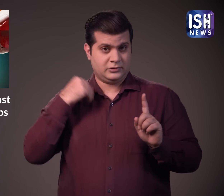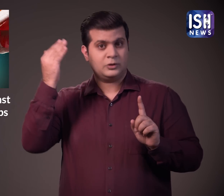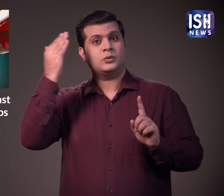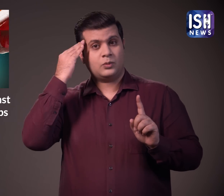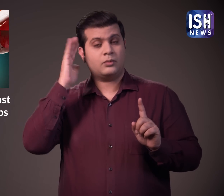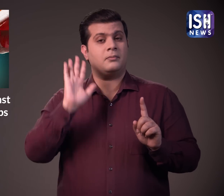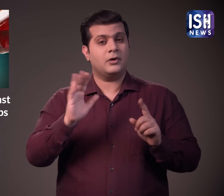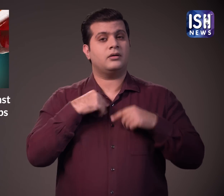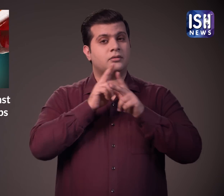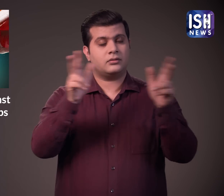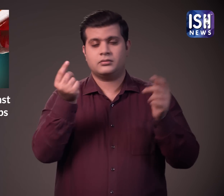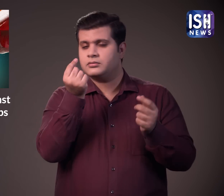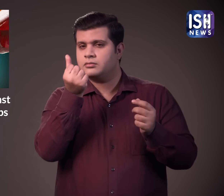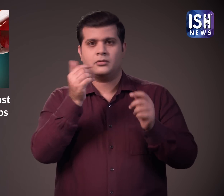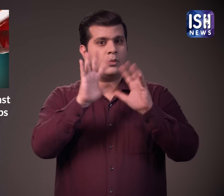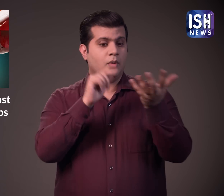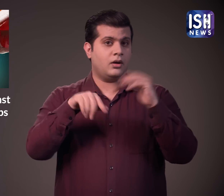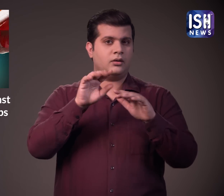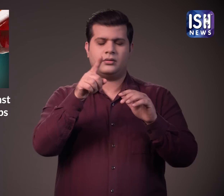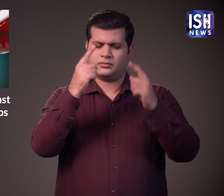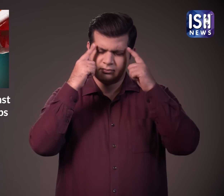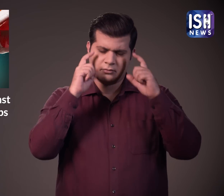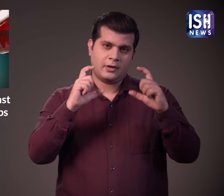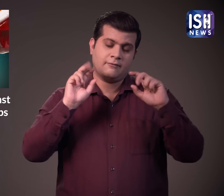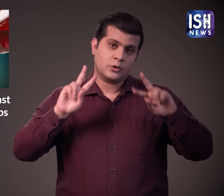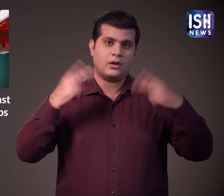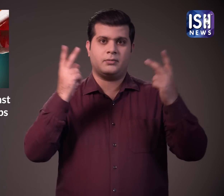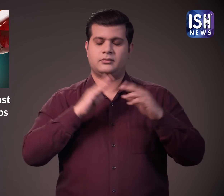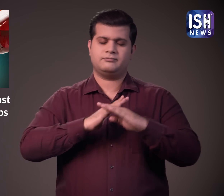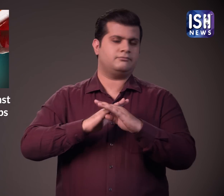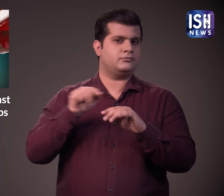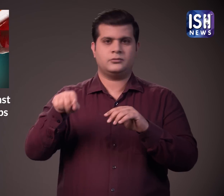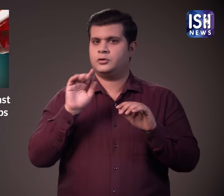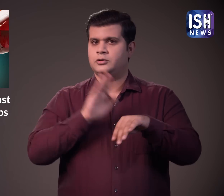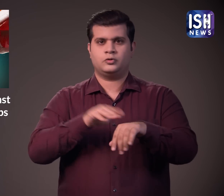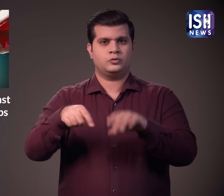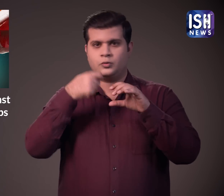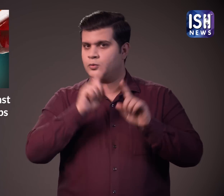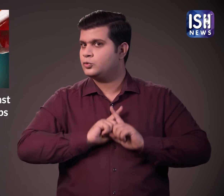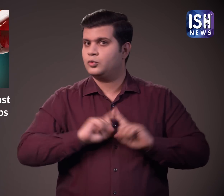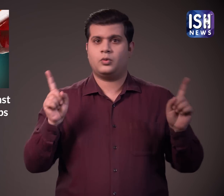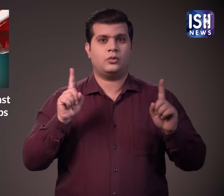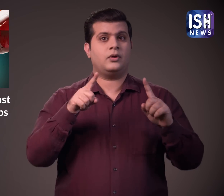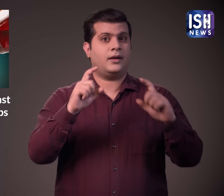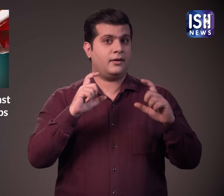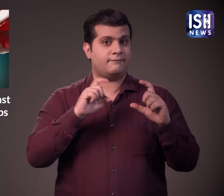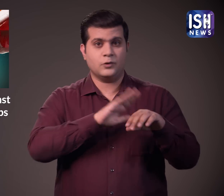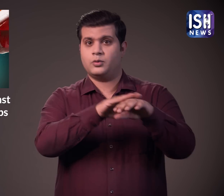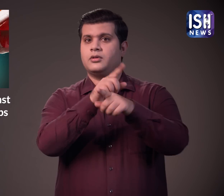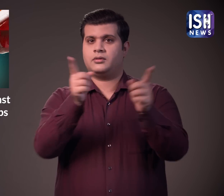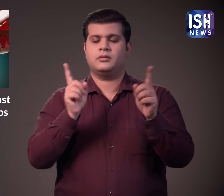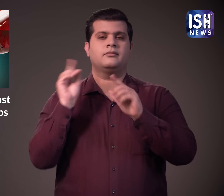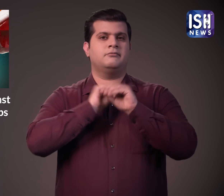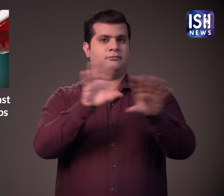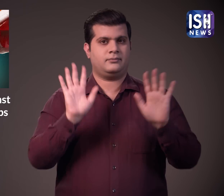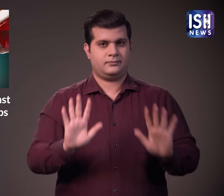We are aware of that, however, we recommend all countries to be more careful to prevent any further harm."